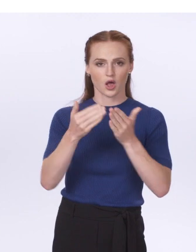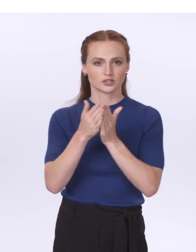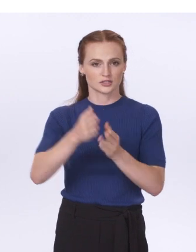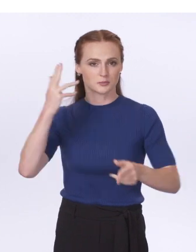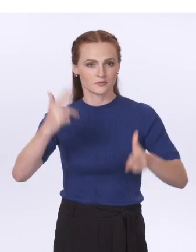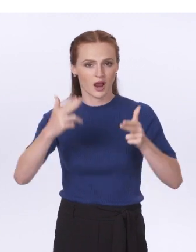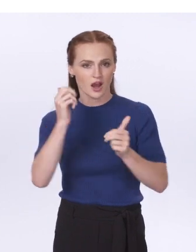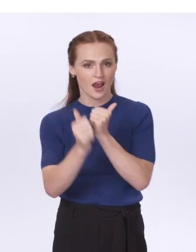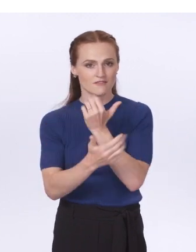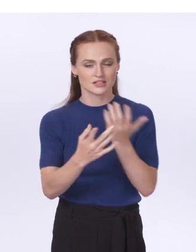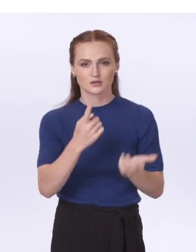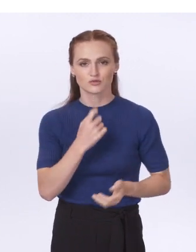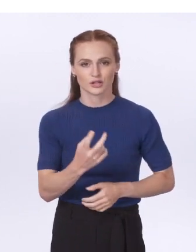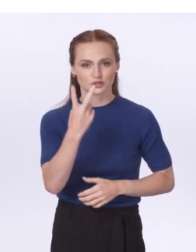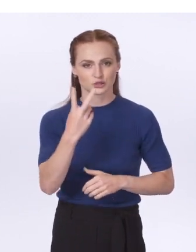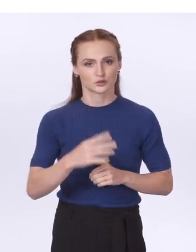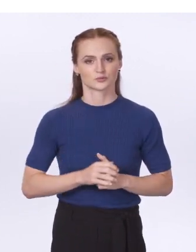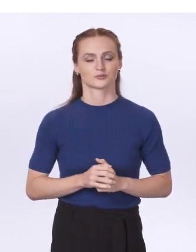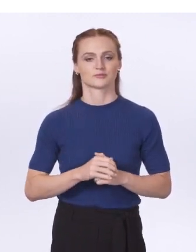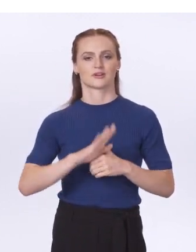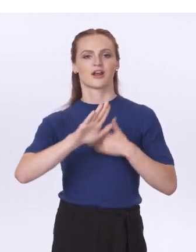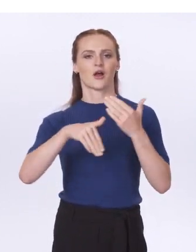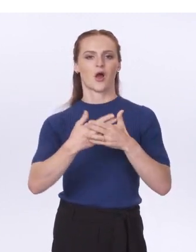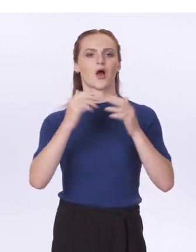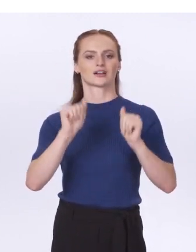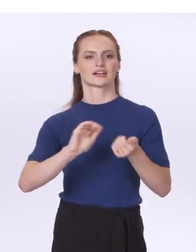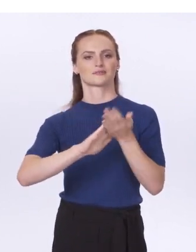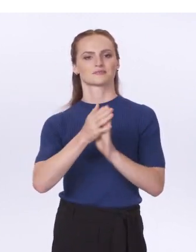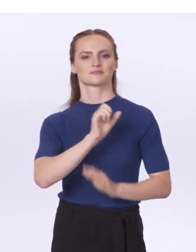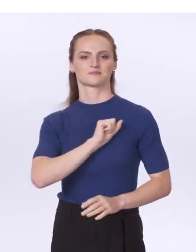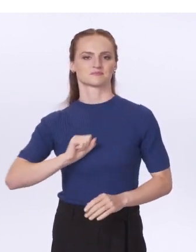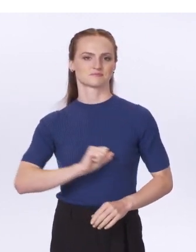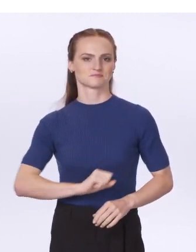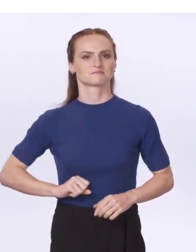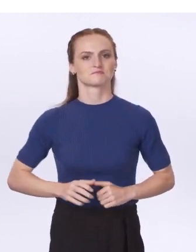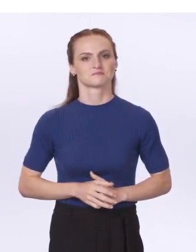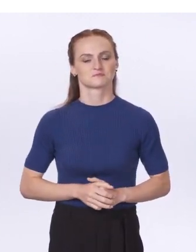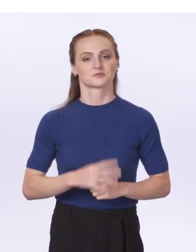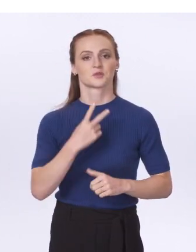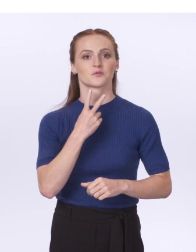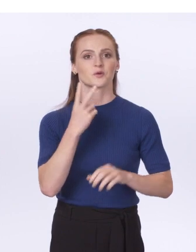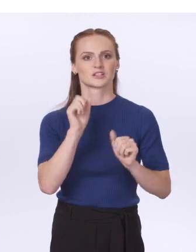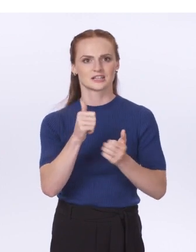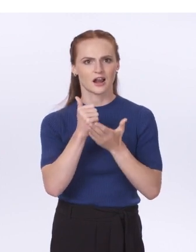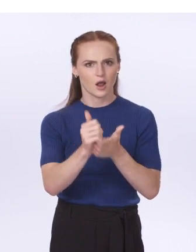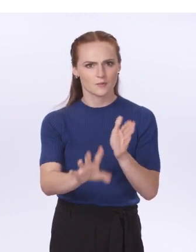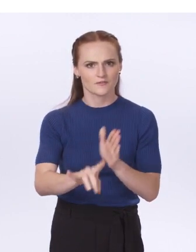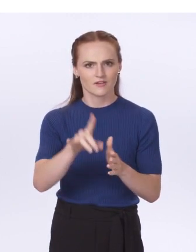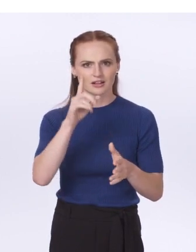And make heroes of us all. Voice can get you closer to the answer. The letter R. There is one R.